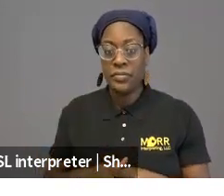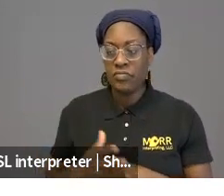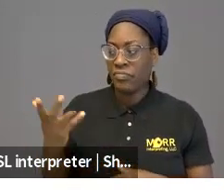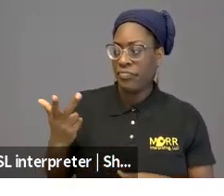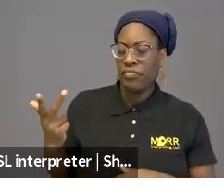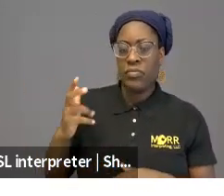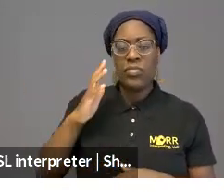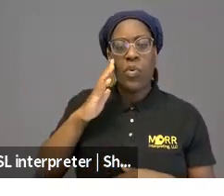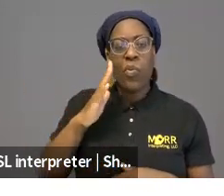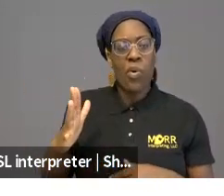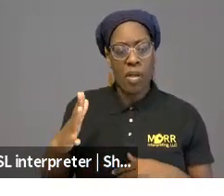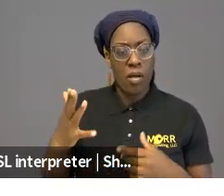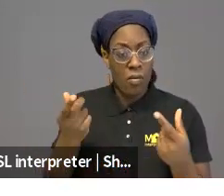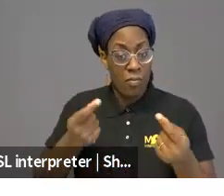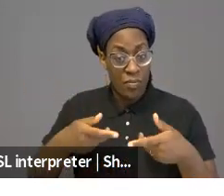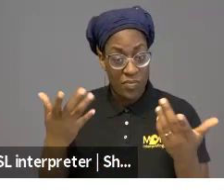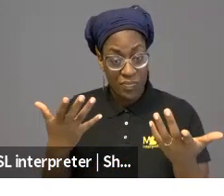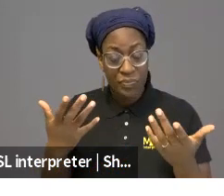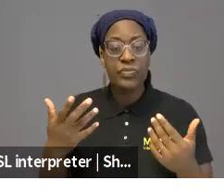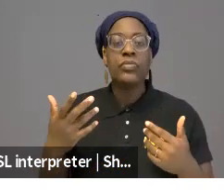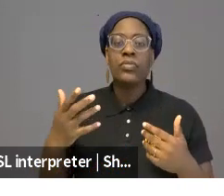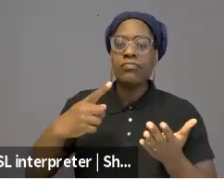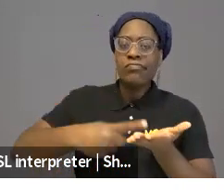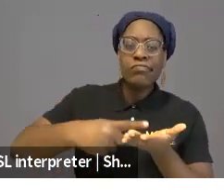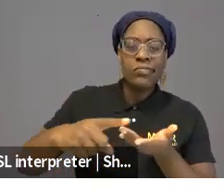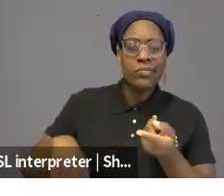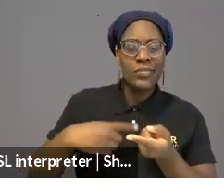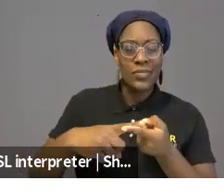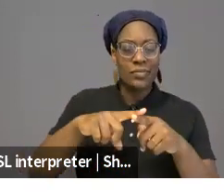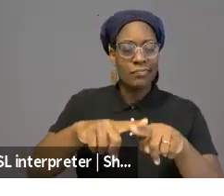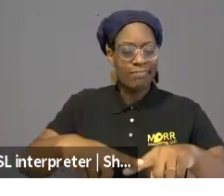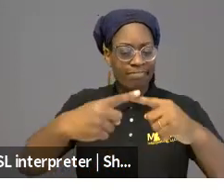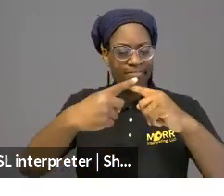we'll be discussing the various layers in which interdependence is a key part of our writing